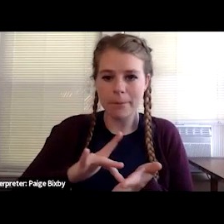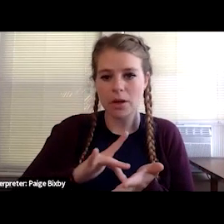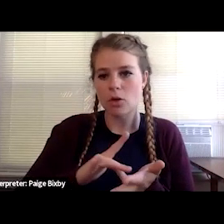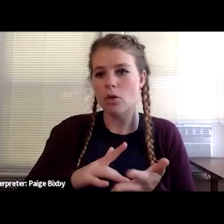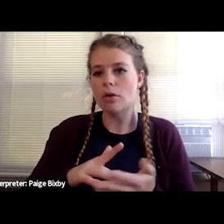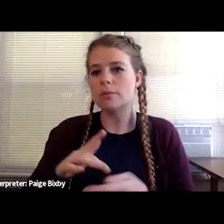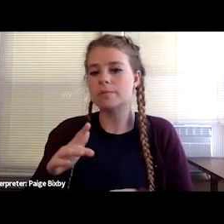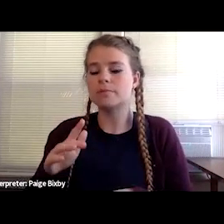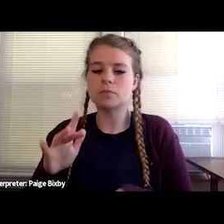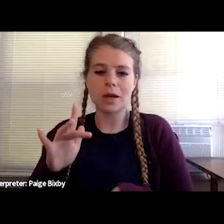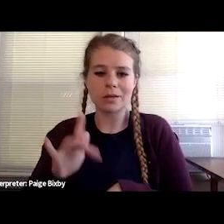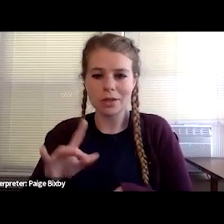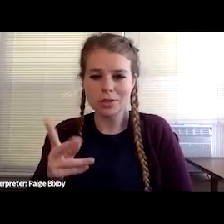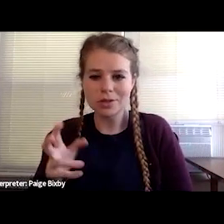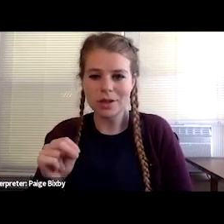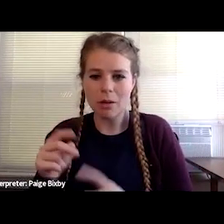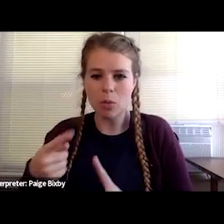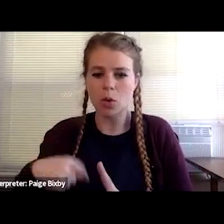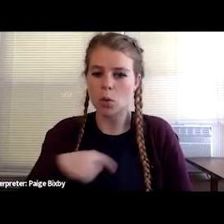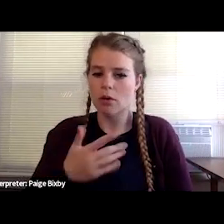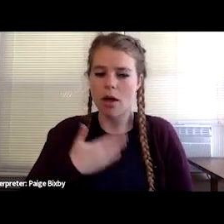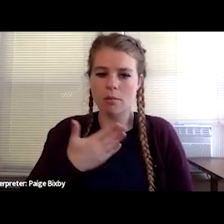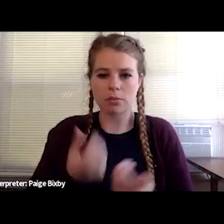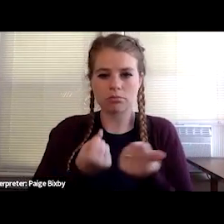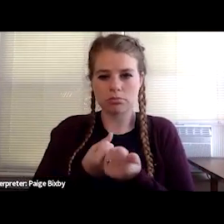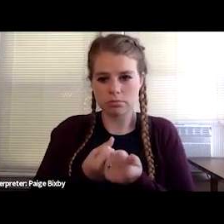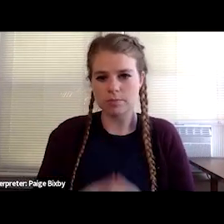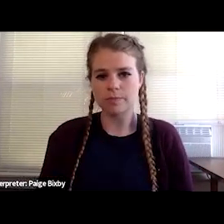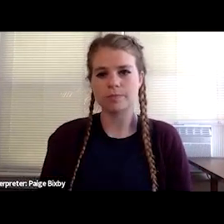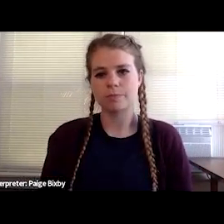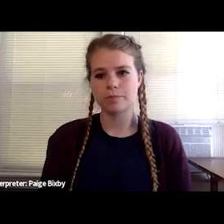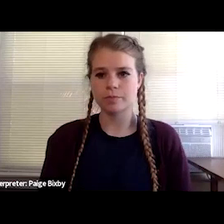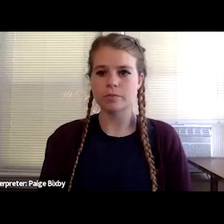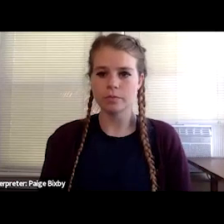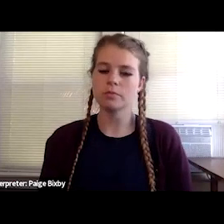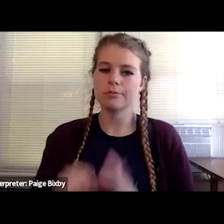We're always happy to provide that ongoing support. And just to highlight one of the pictures